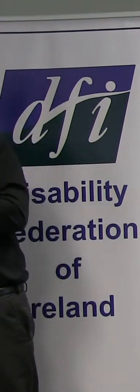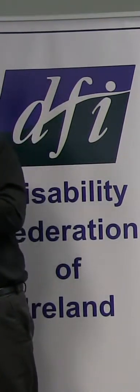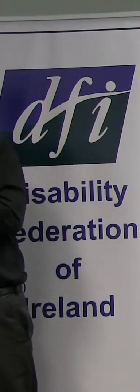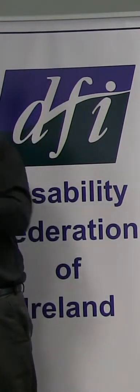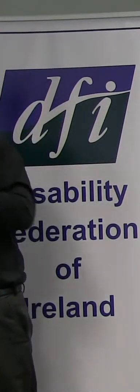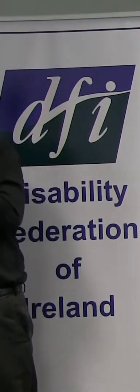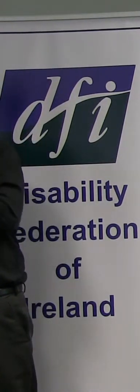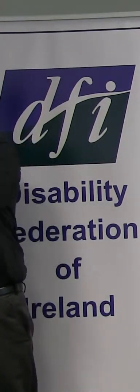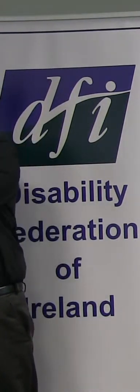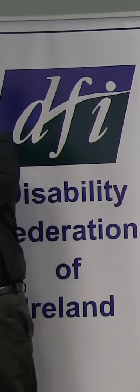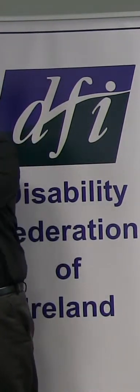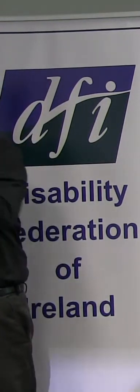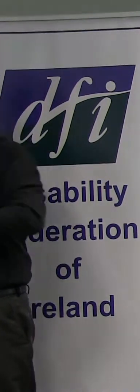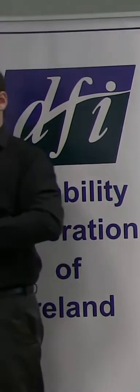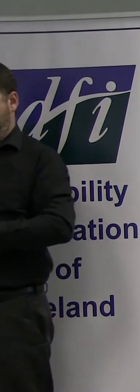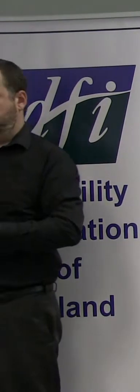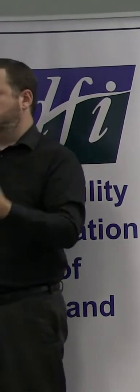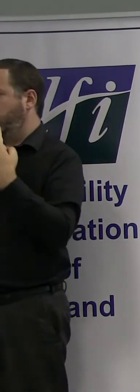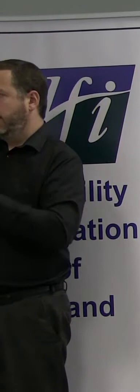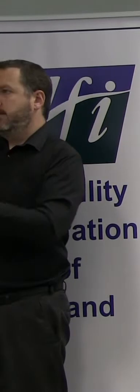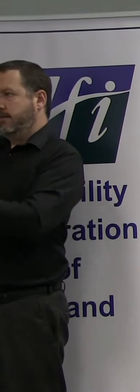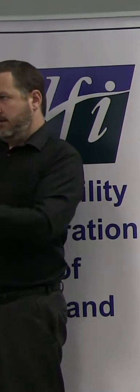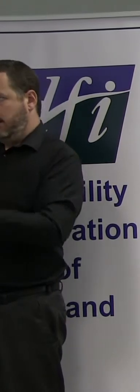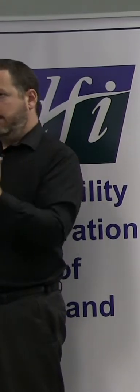information we re-examine it and we verify it and then we come back to